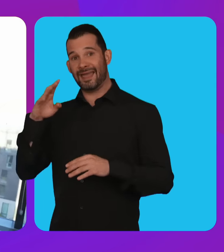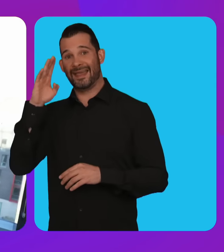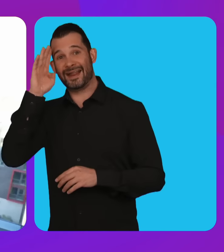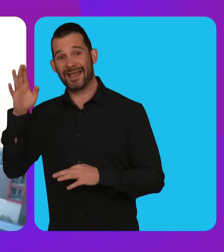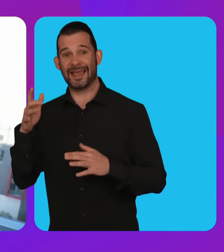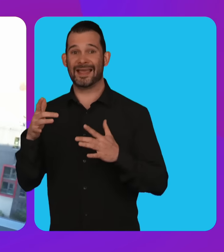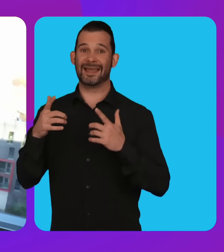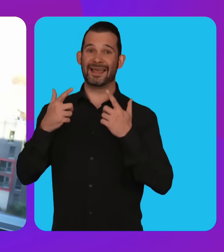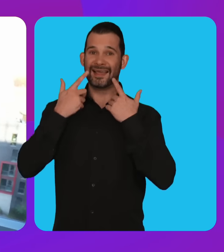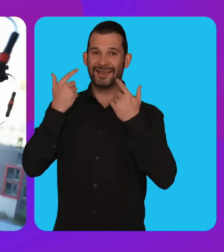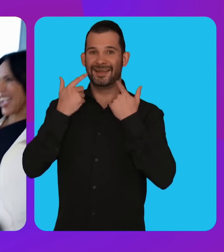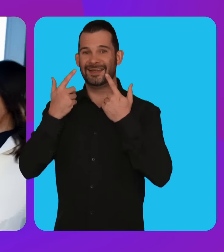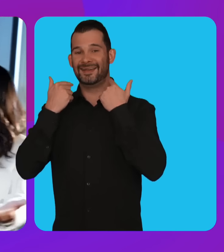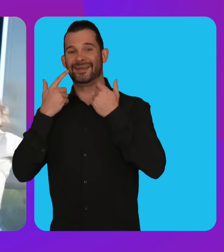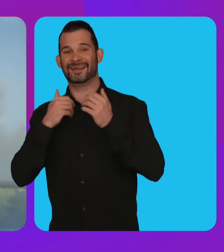[French] [Interpreter 1] How are you?